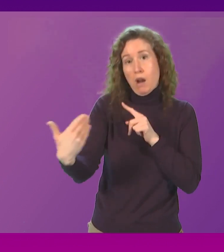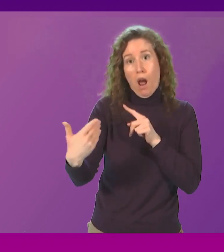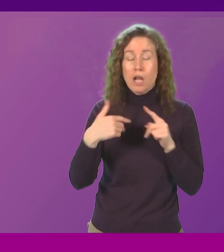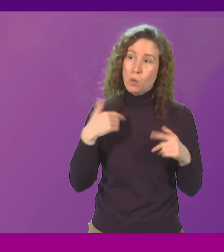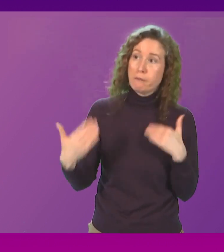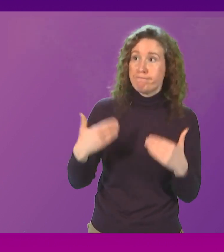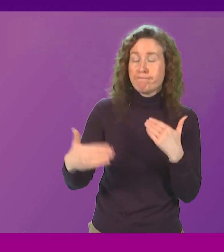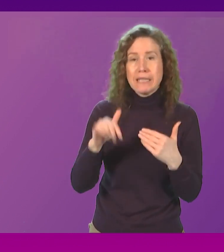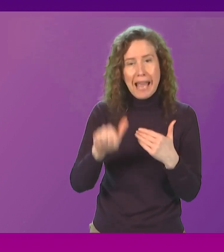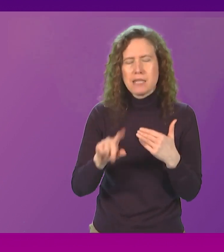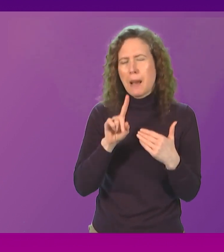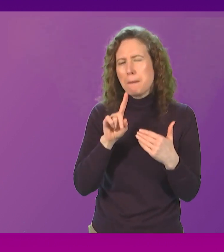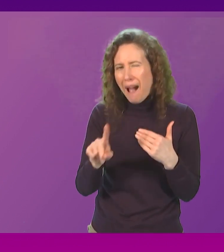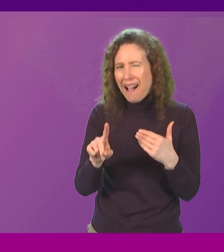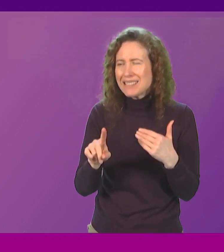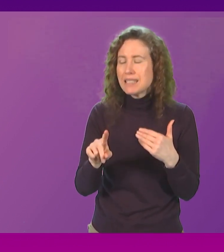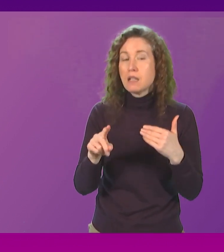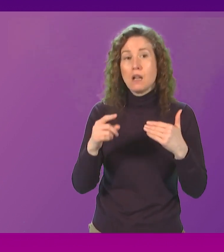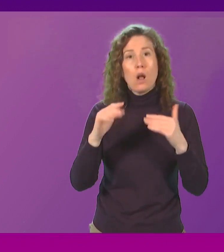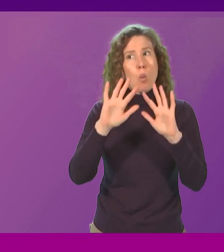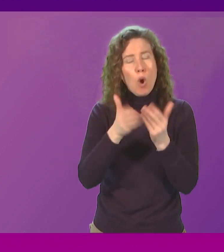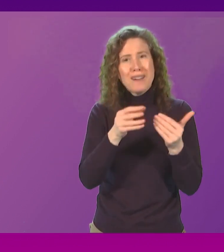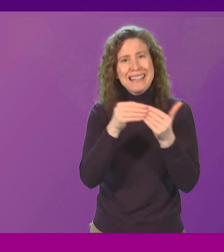However, the bar for world leadership is set too low.